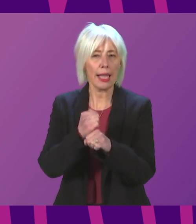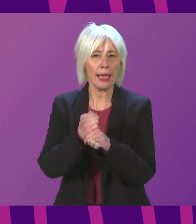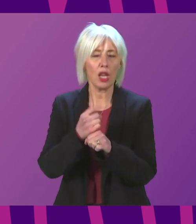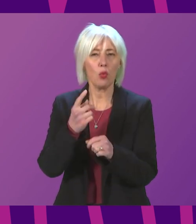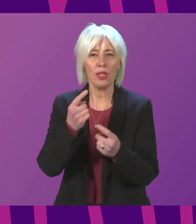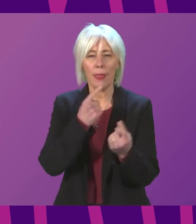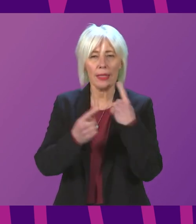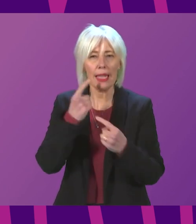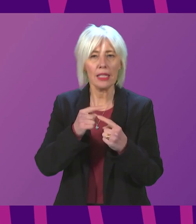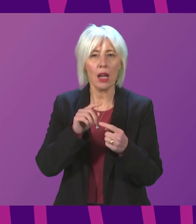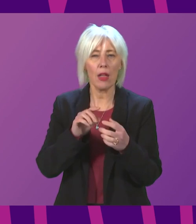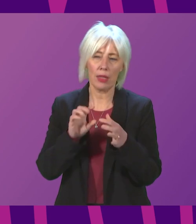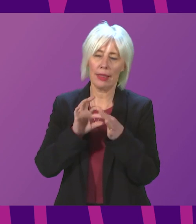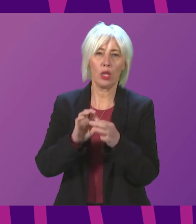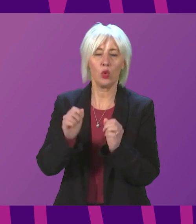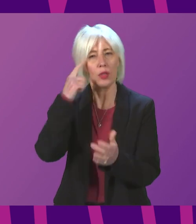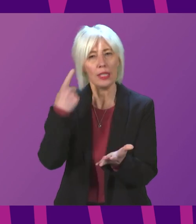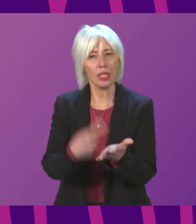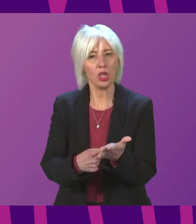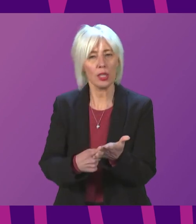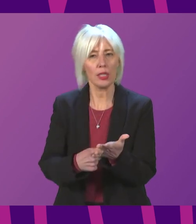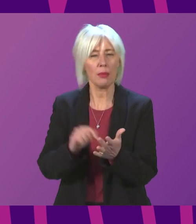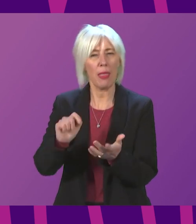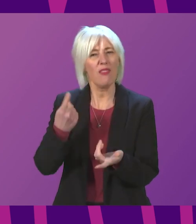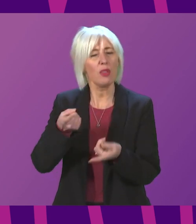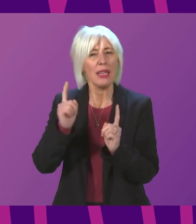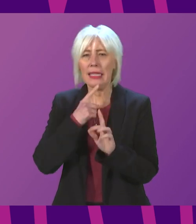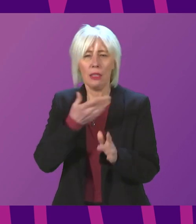very data that the First Minister has said she does not have. Rather than falling back